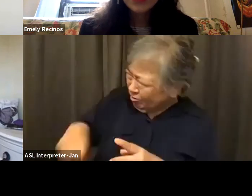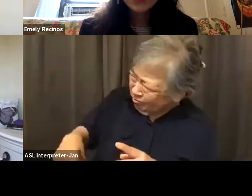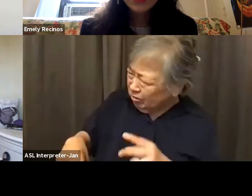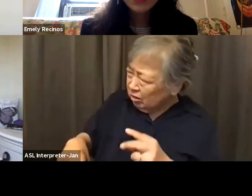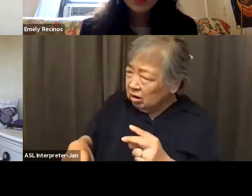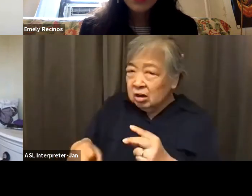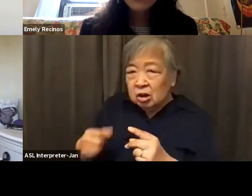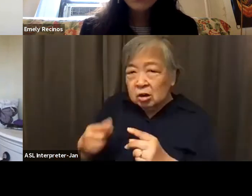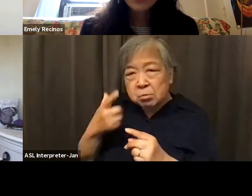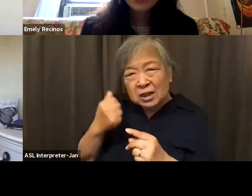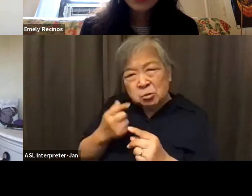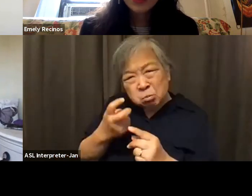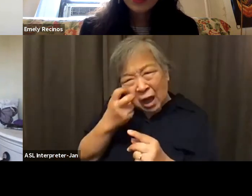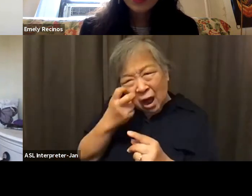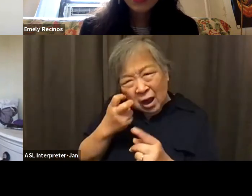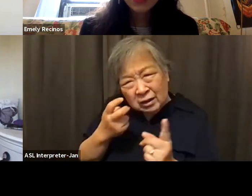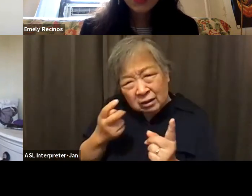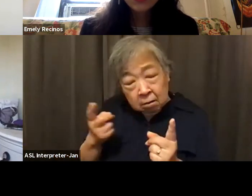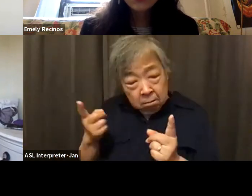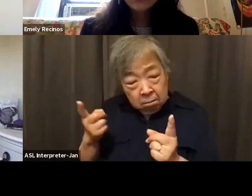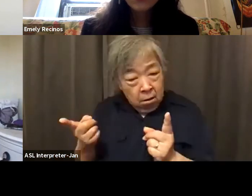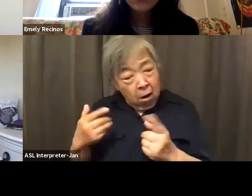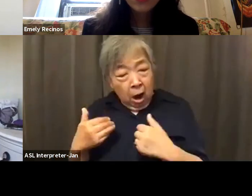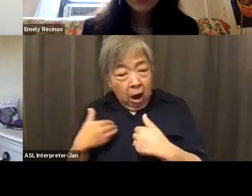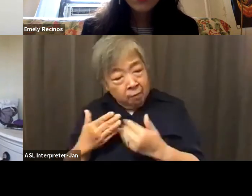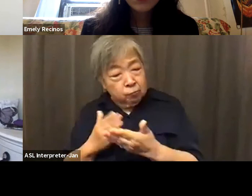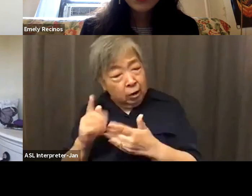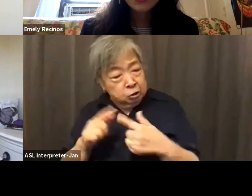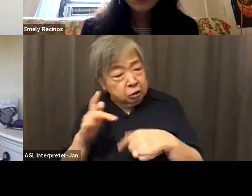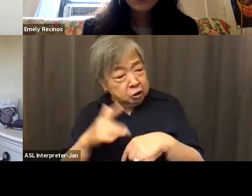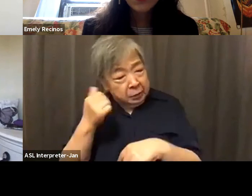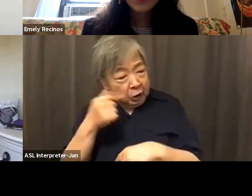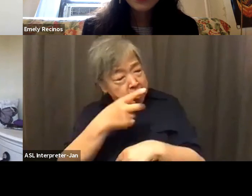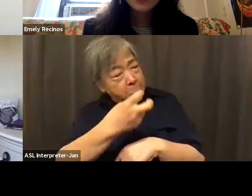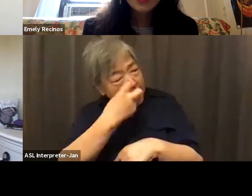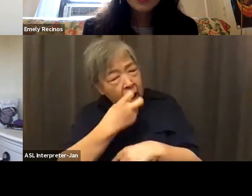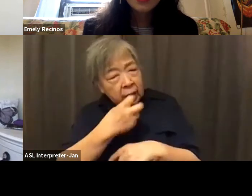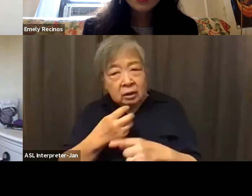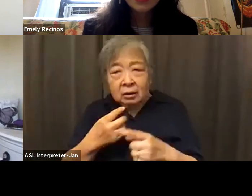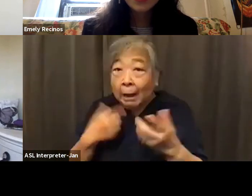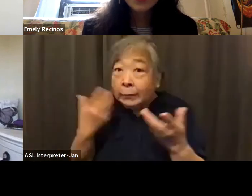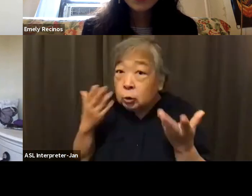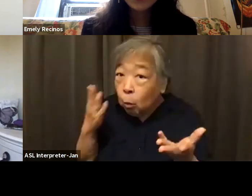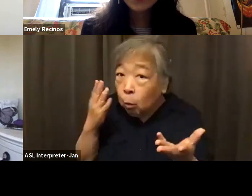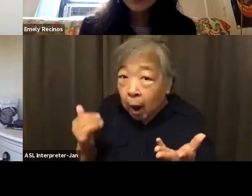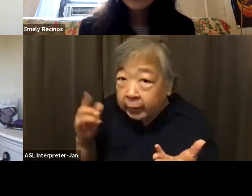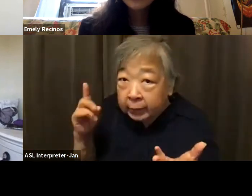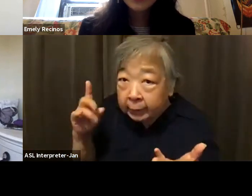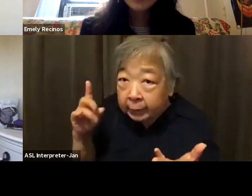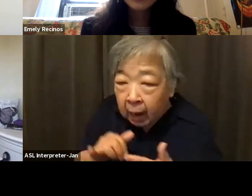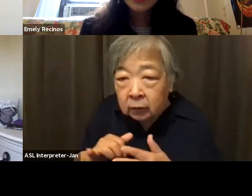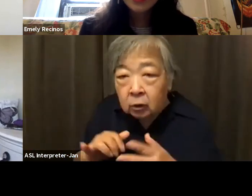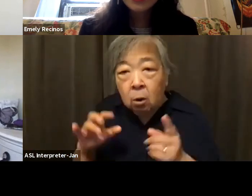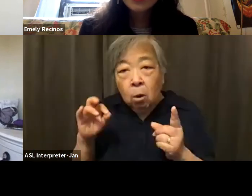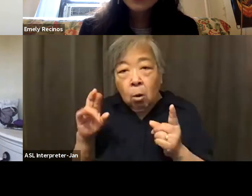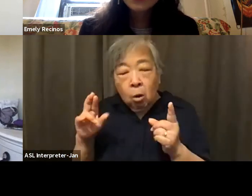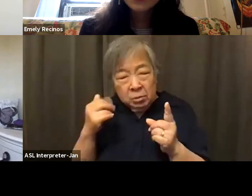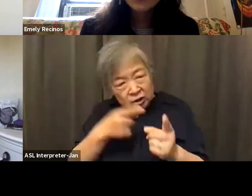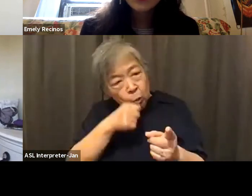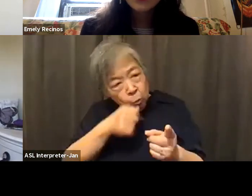so I think I have the right to touch you, or if it was like you're a woman, I can move you without saying anything to you.